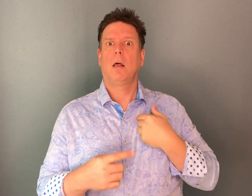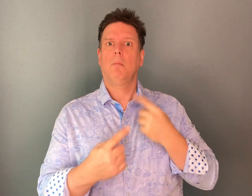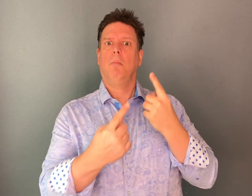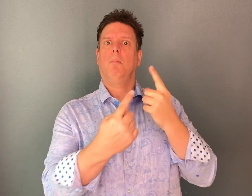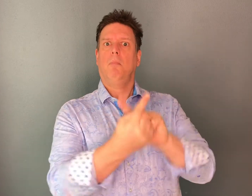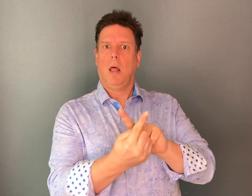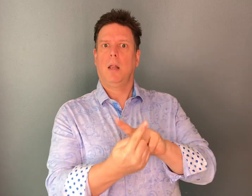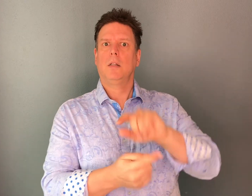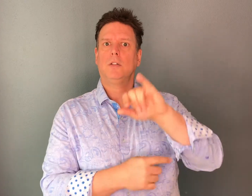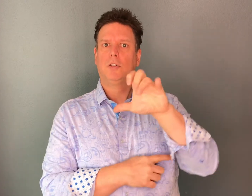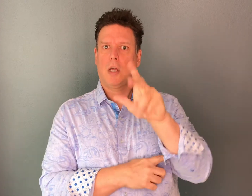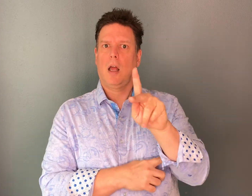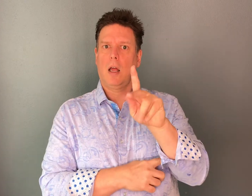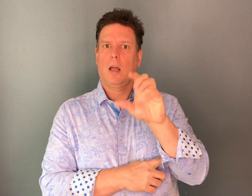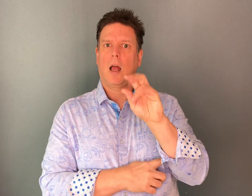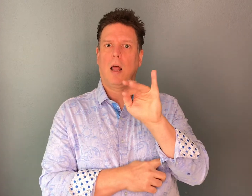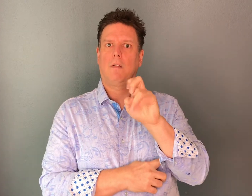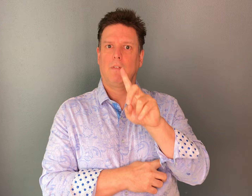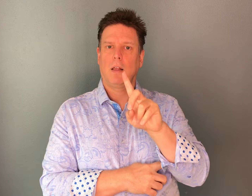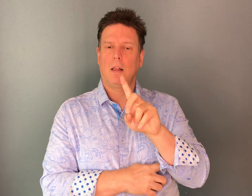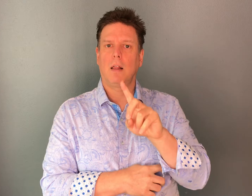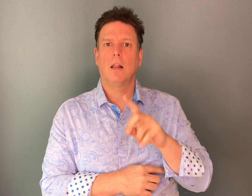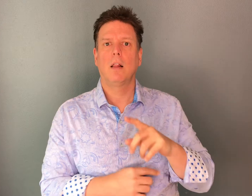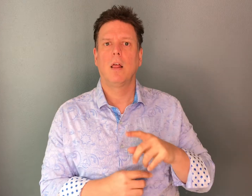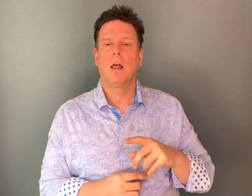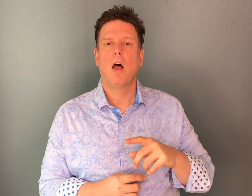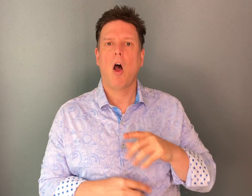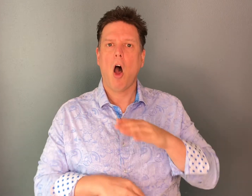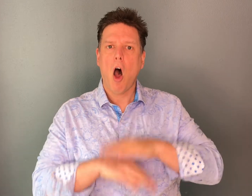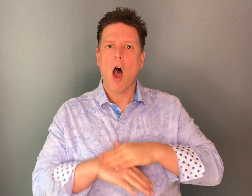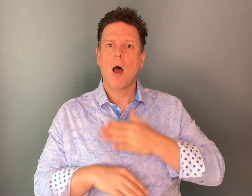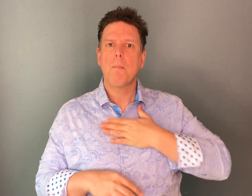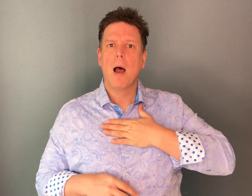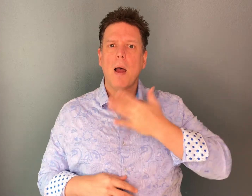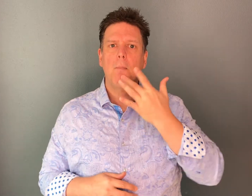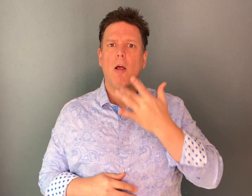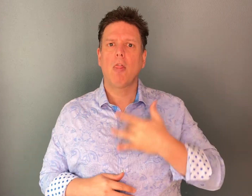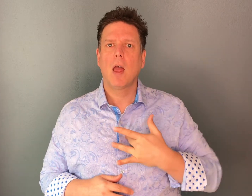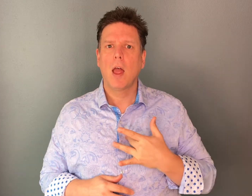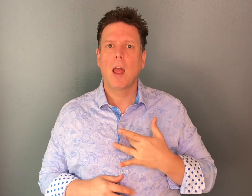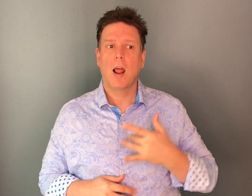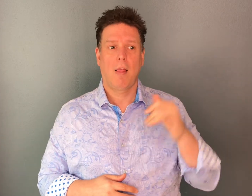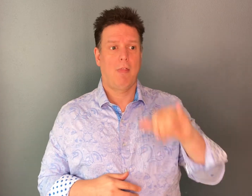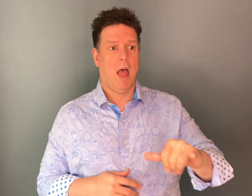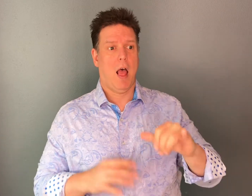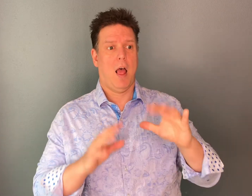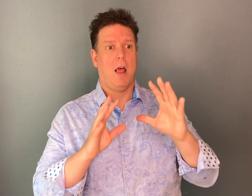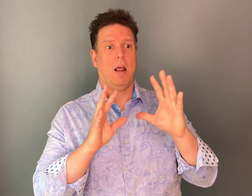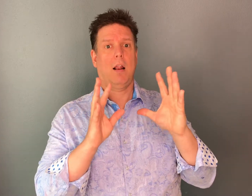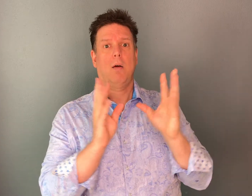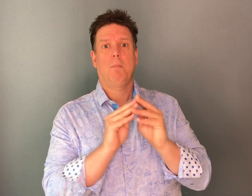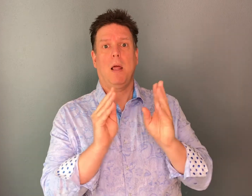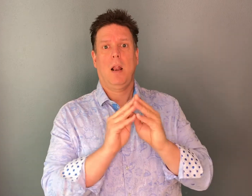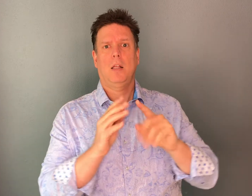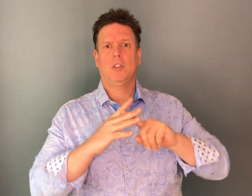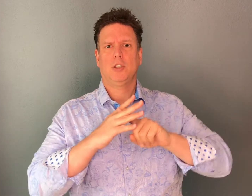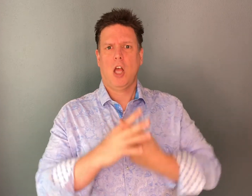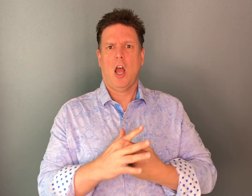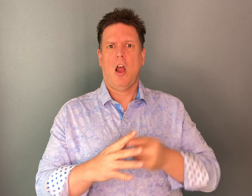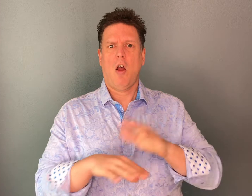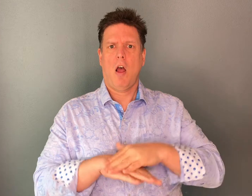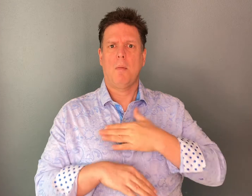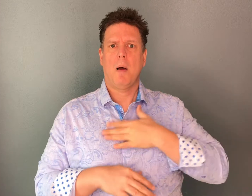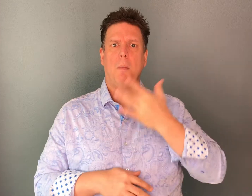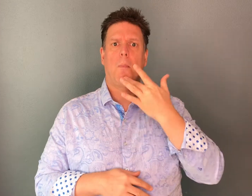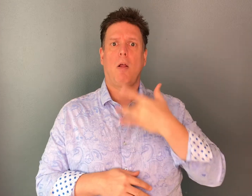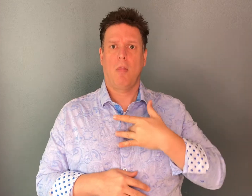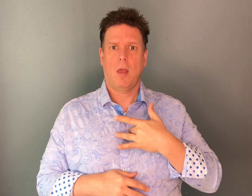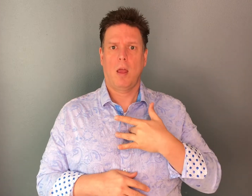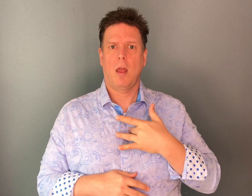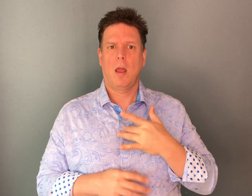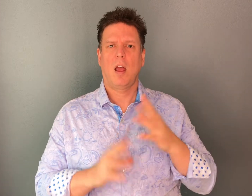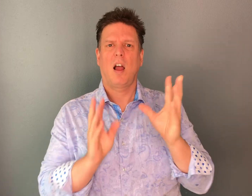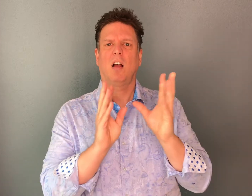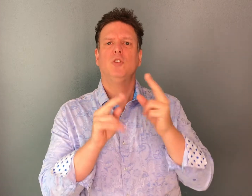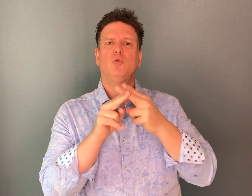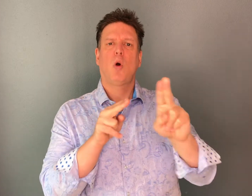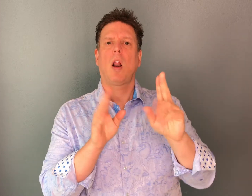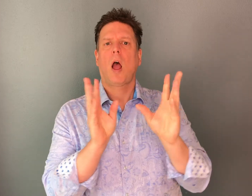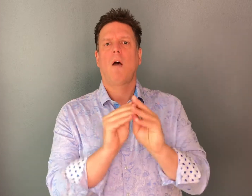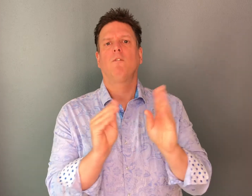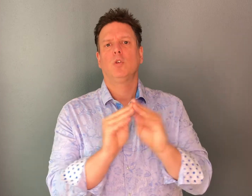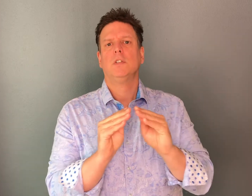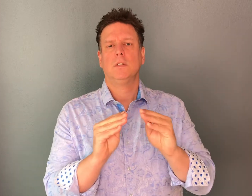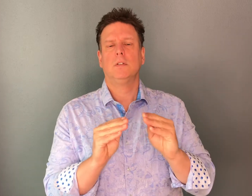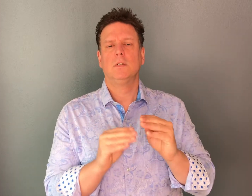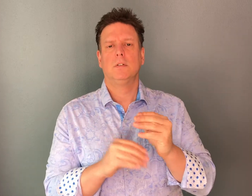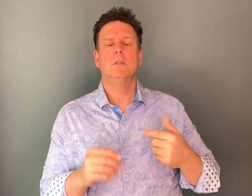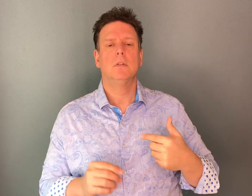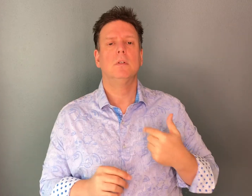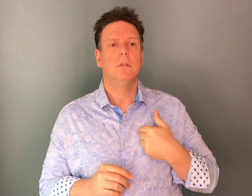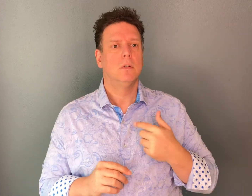called Breakthrough to Success and I met Jack Canfield on my birthday. This conference started